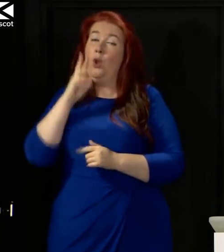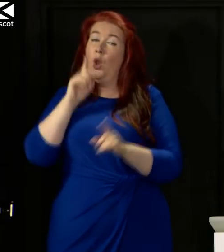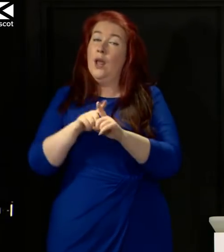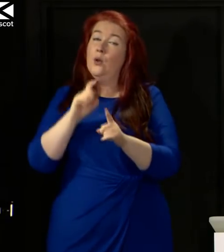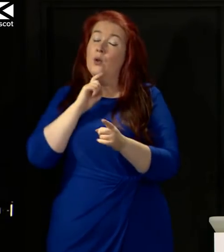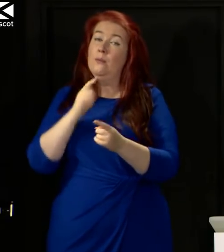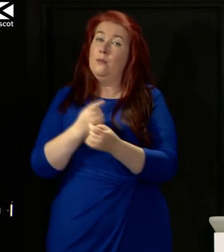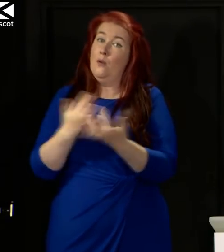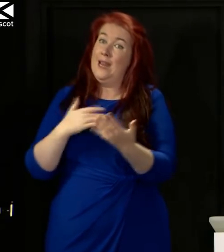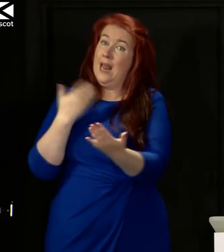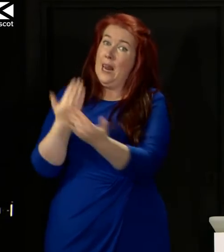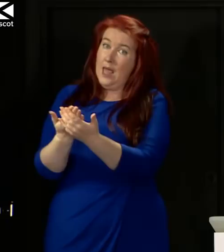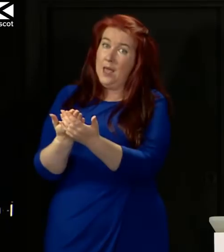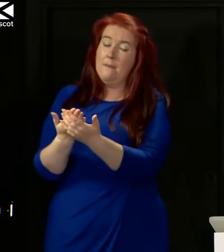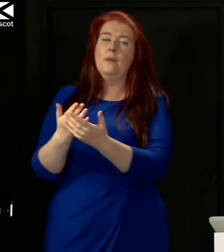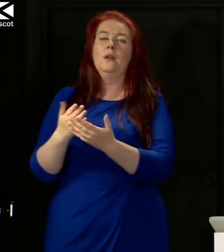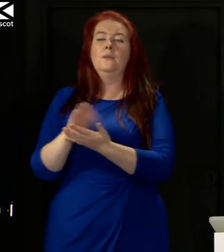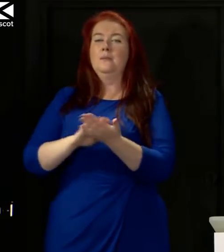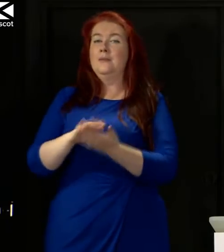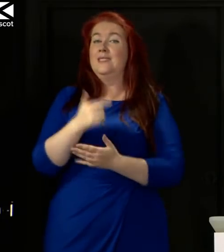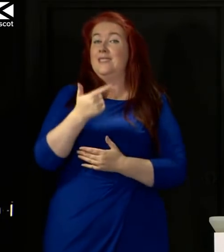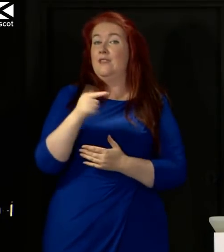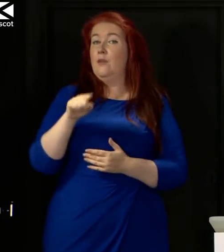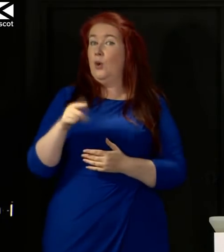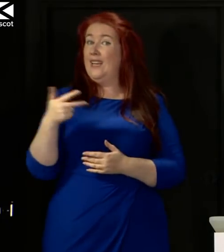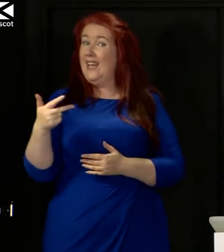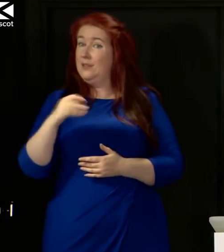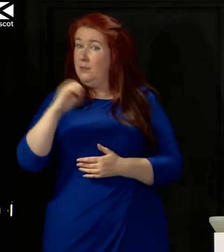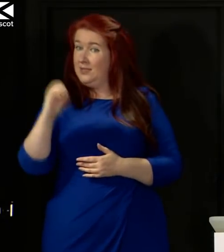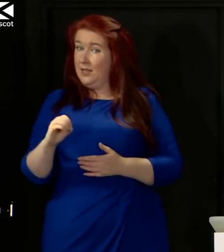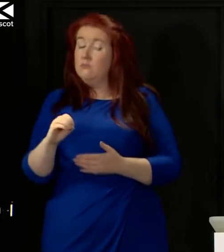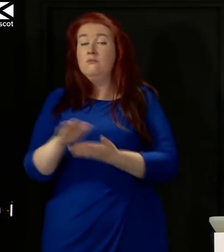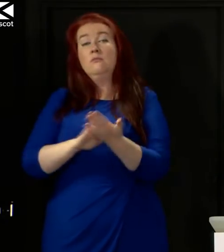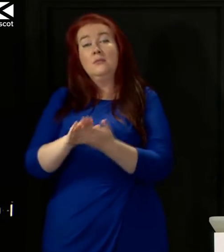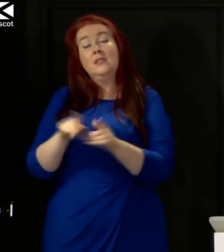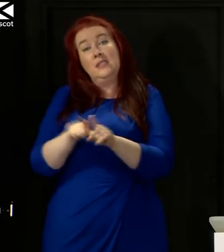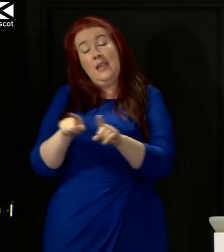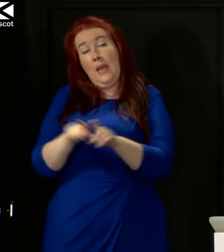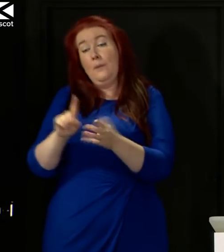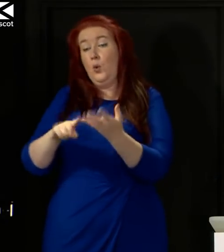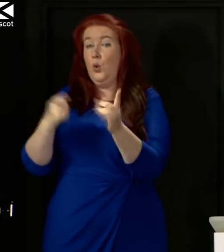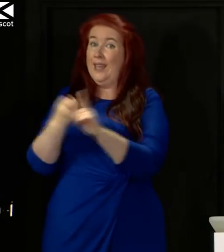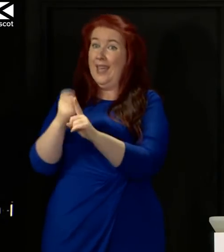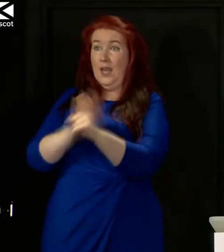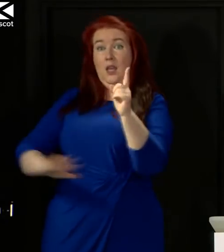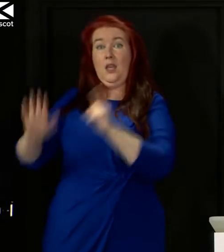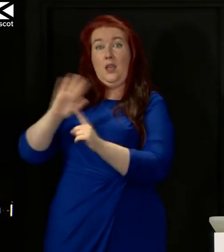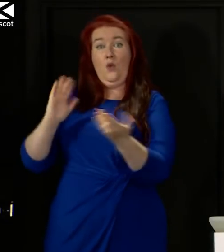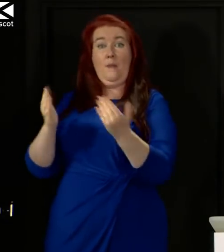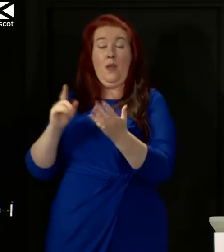in May was 7.8% - which is the same level as the UK as a whole.